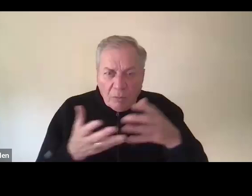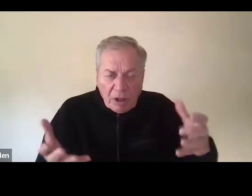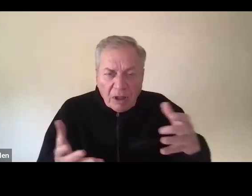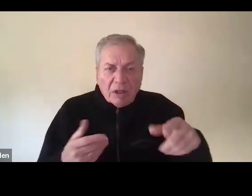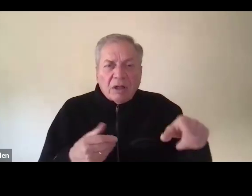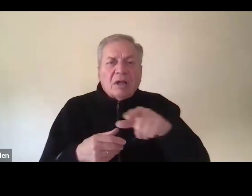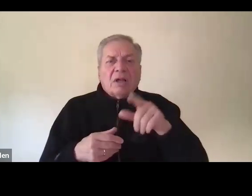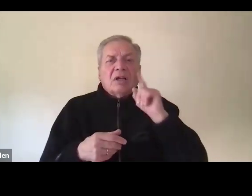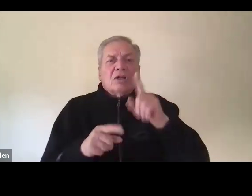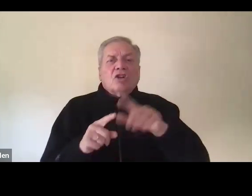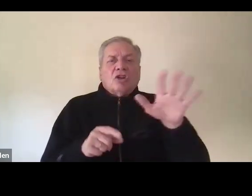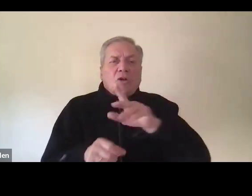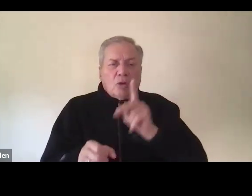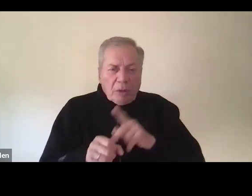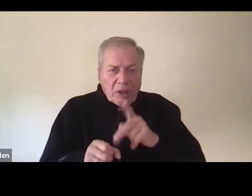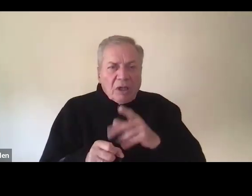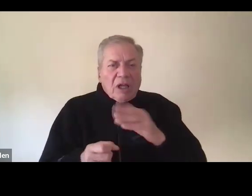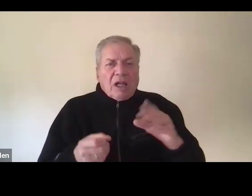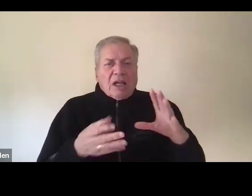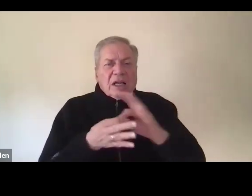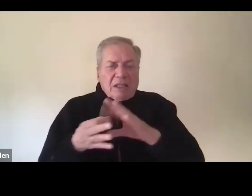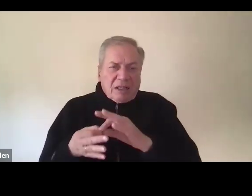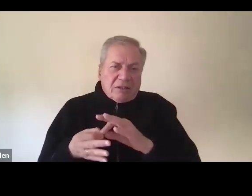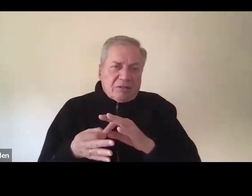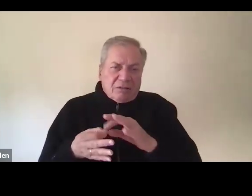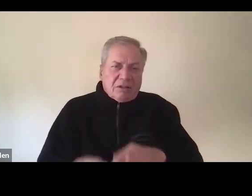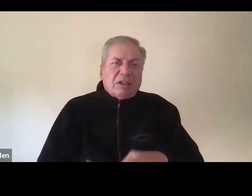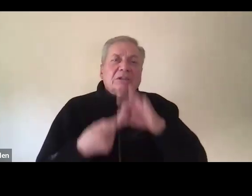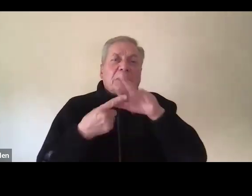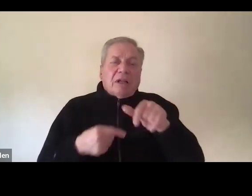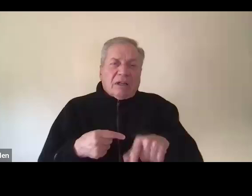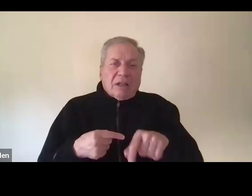to our panelists and everybody who participated. Connect with us through our social media platforms,